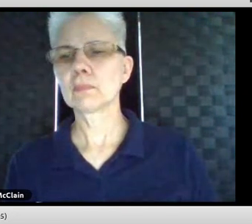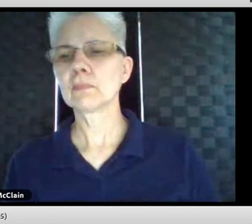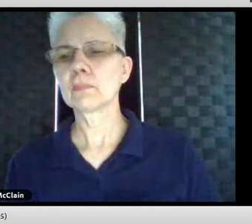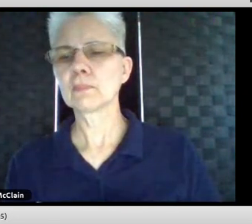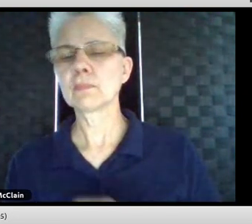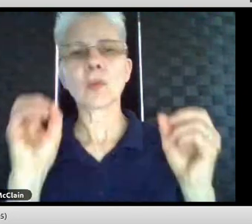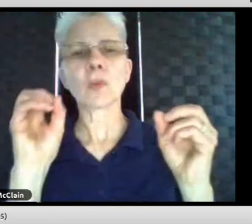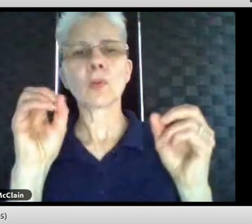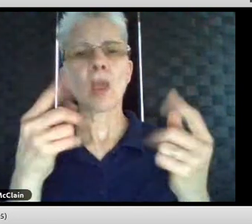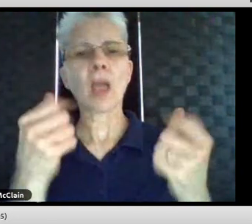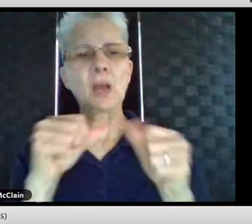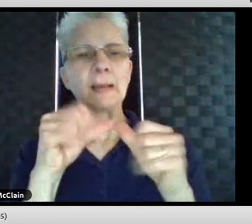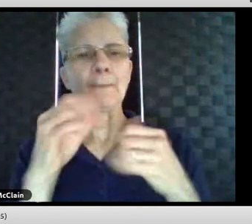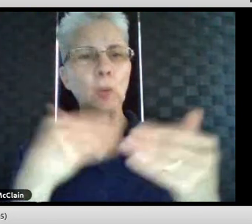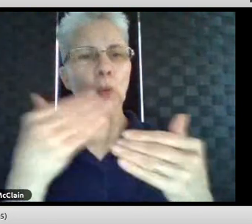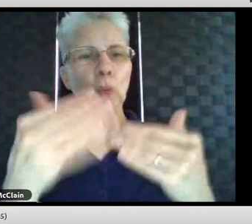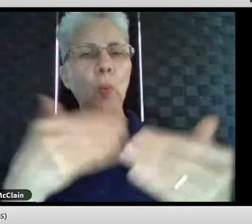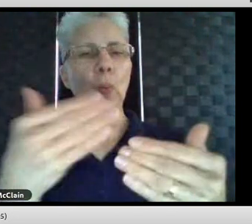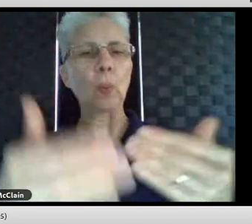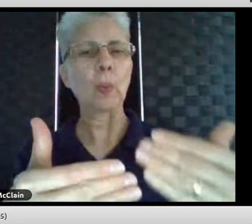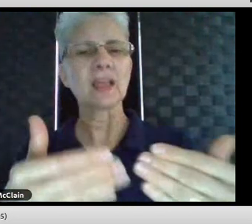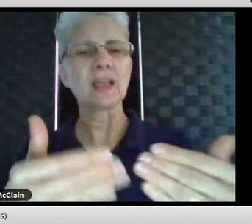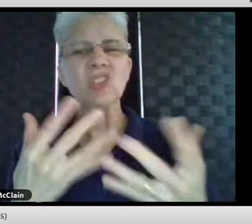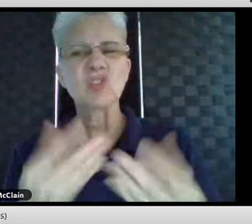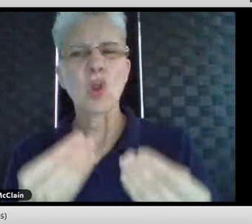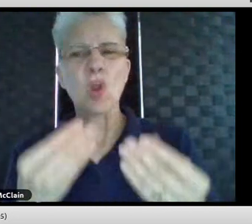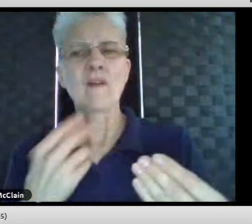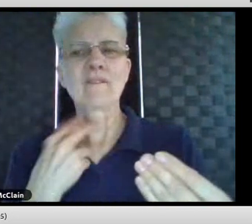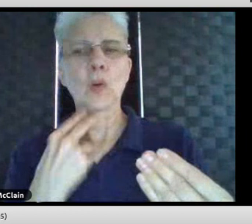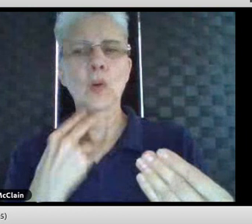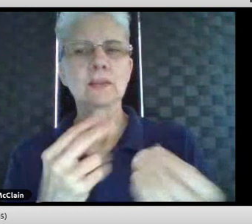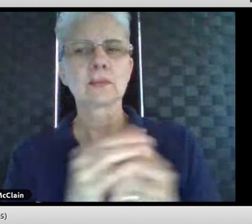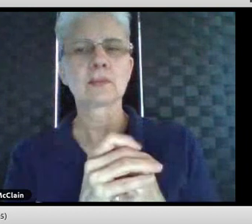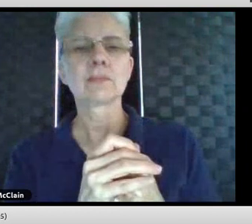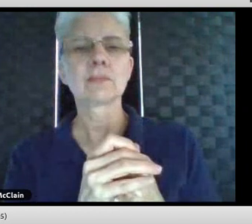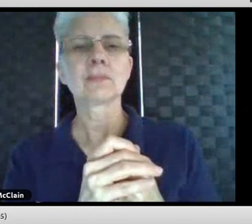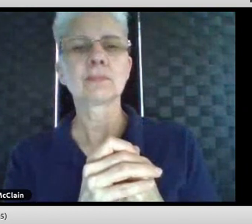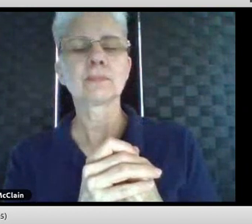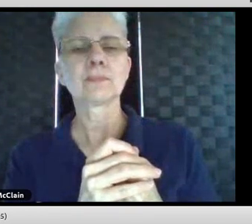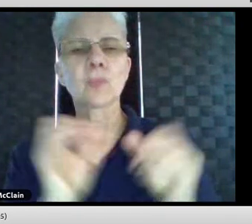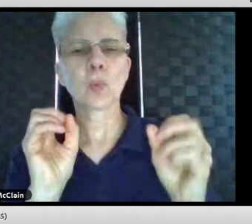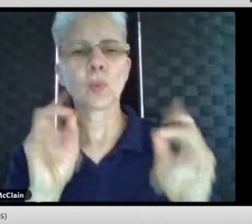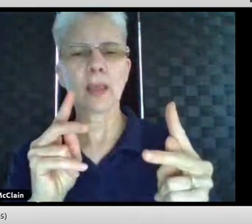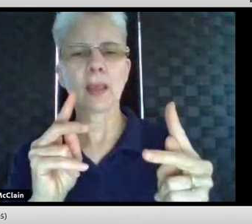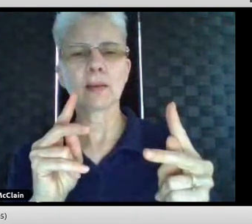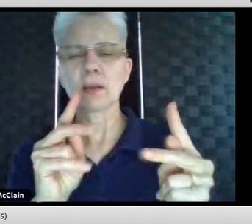Okay. I will keep going then. Hopefully -- "Sound is low."